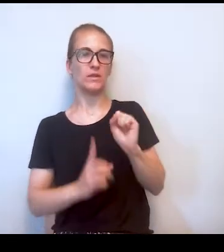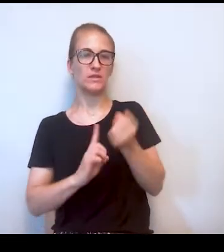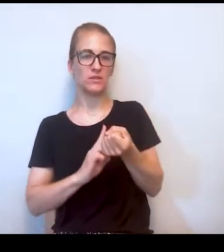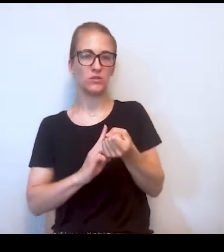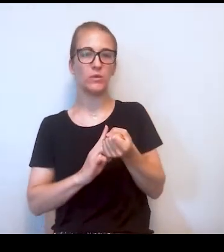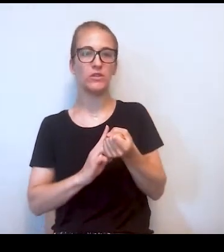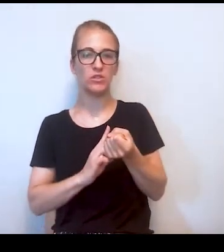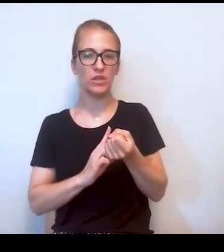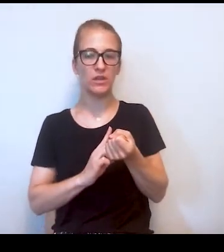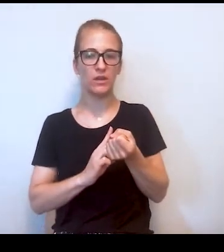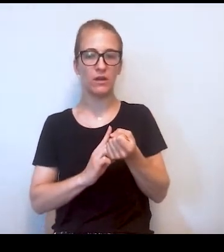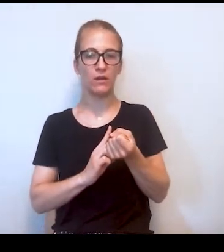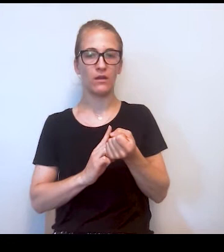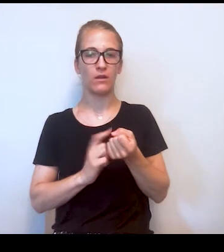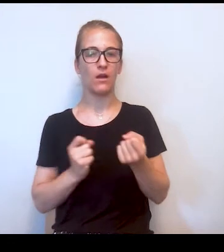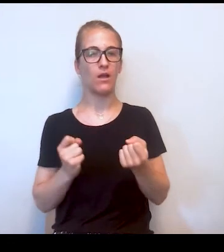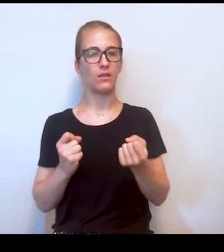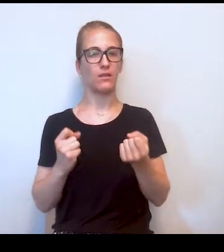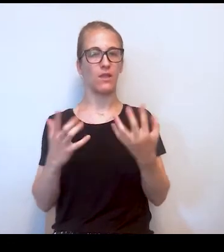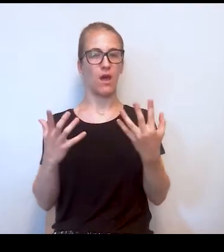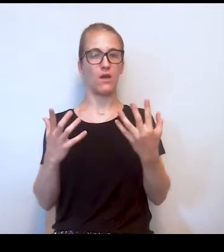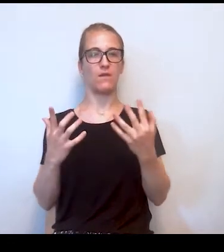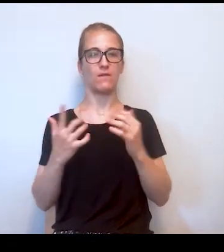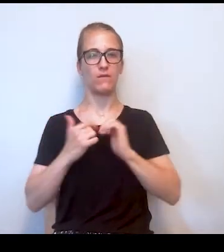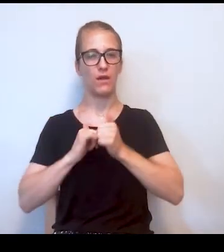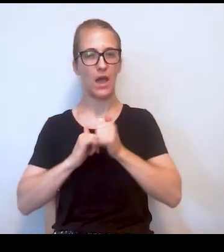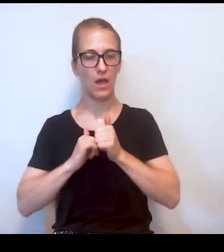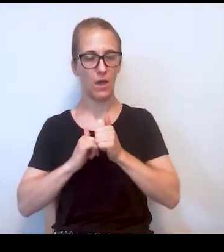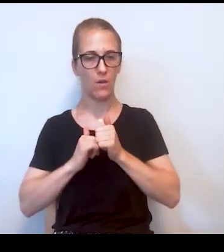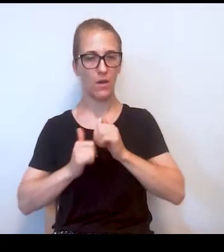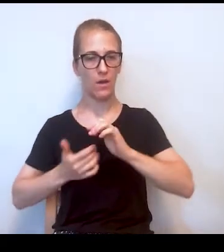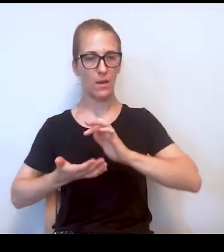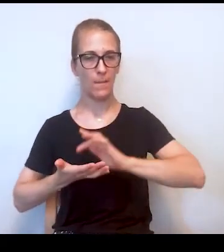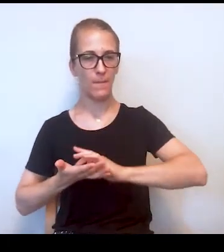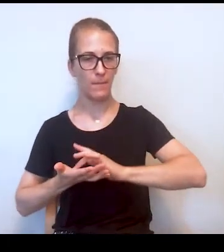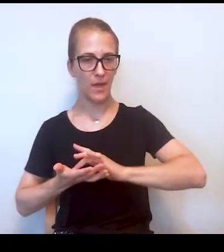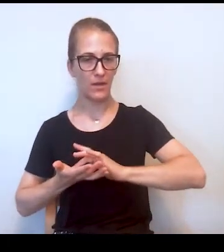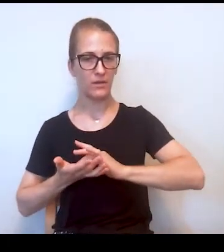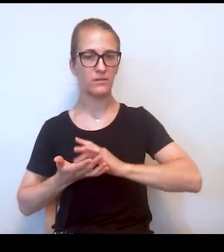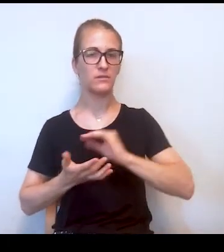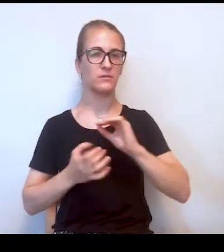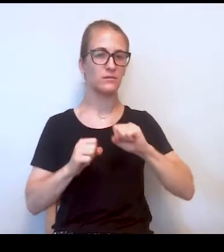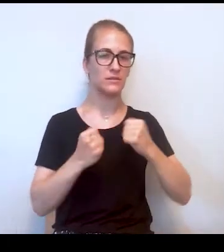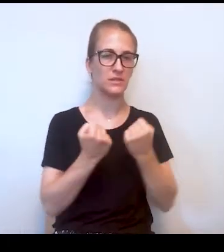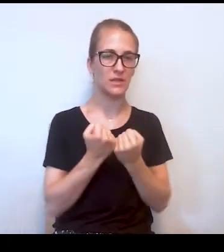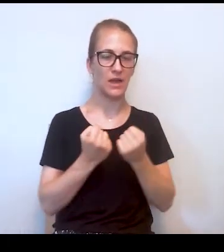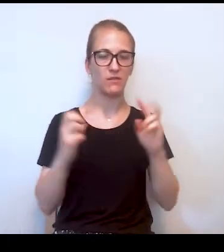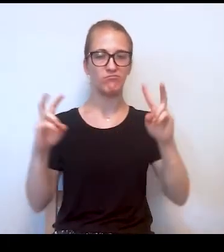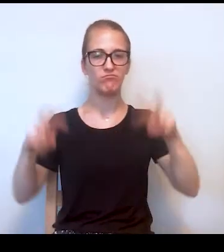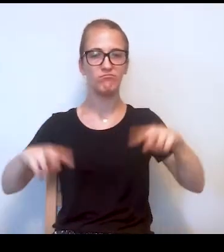of the way that medicine and society views disability is very much a binary